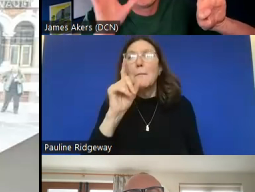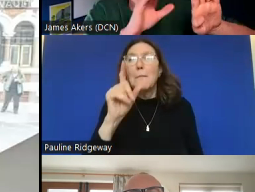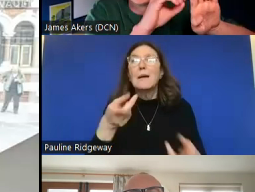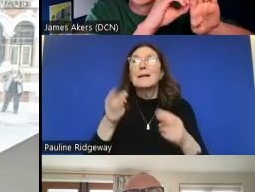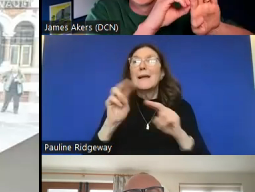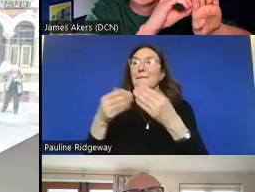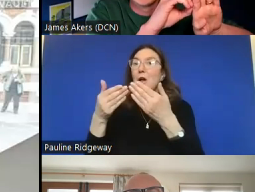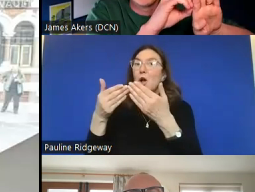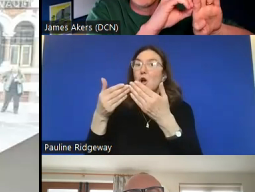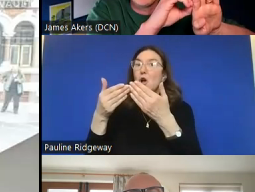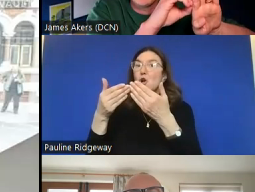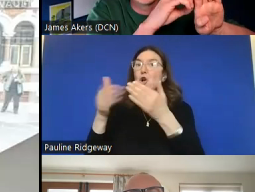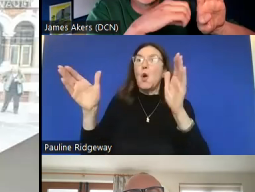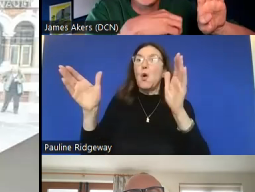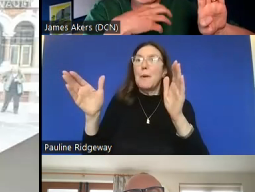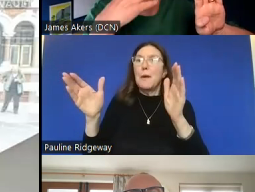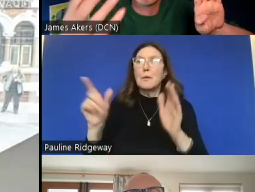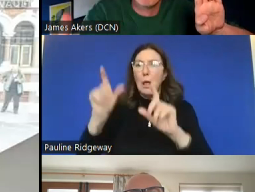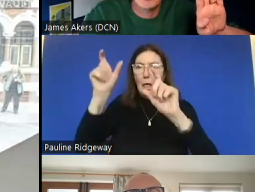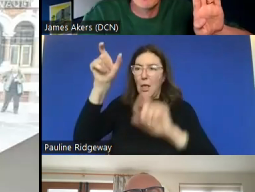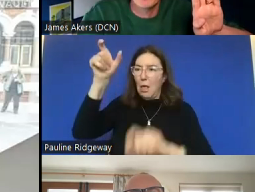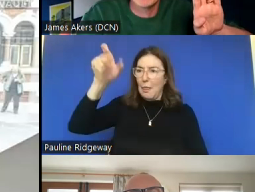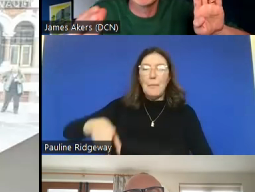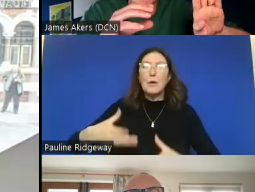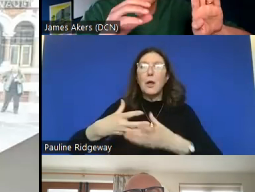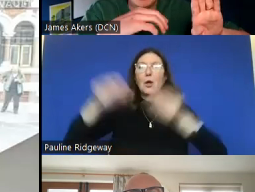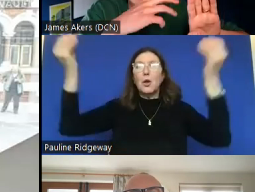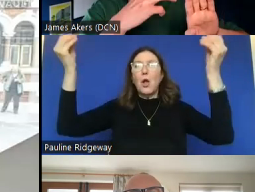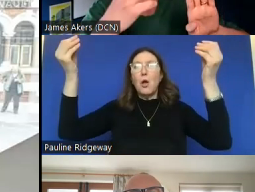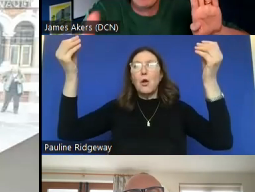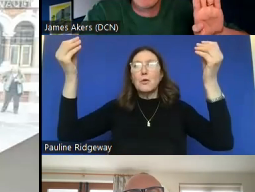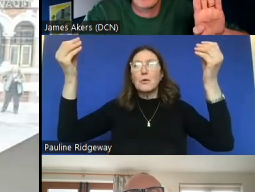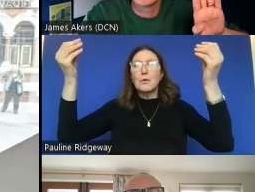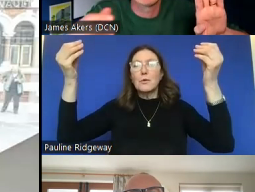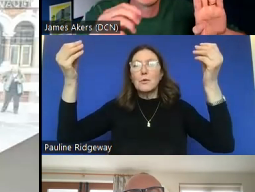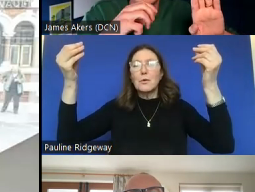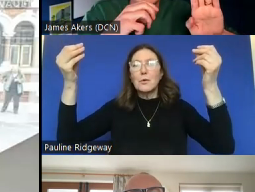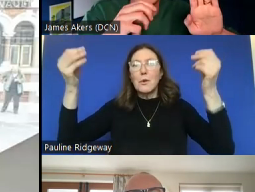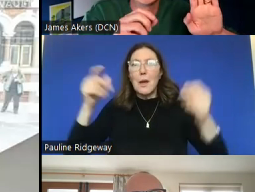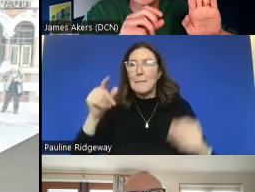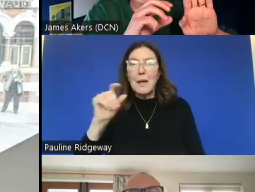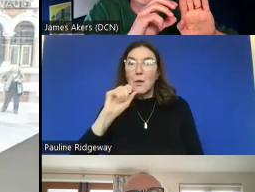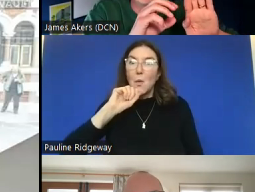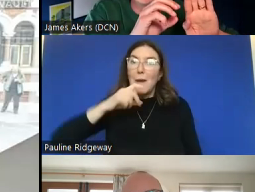and it doesn't send another page view date event through to Analytics.